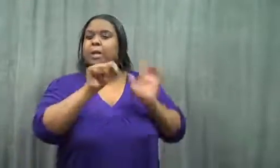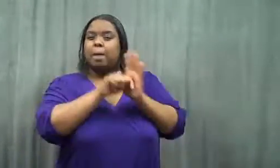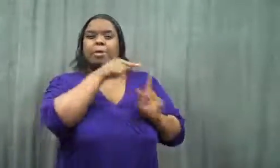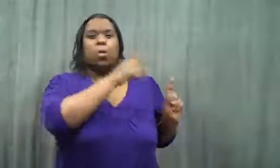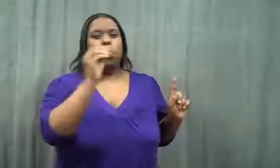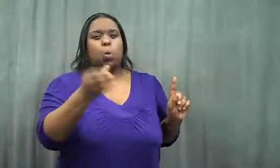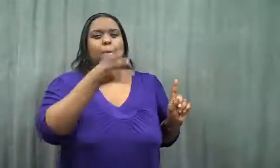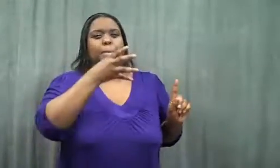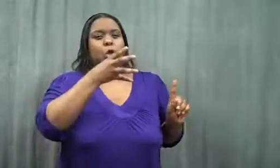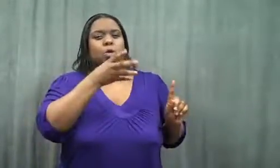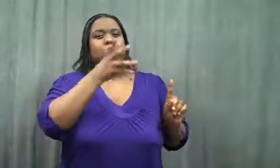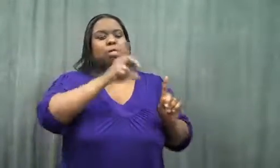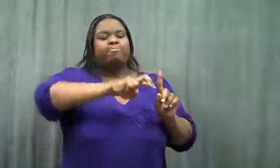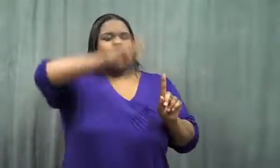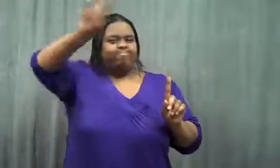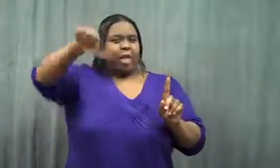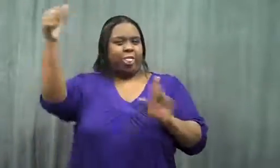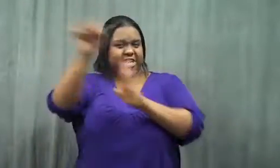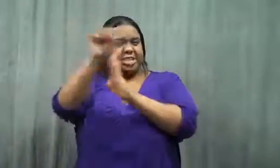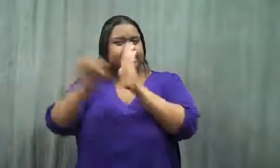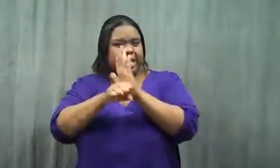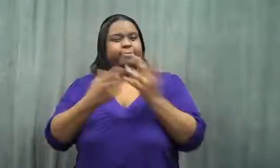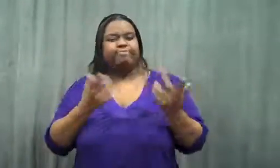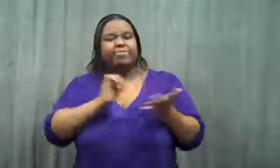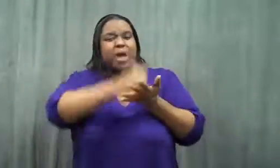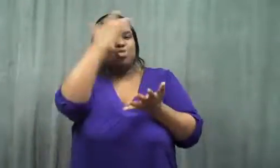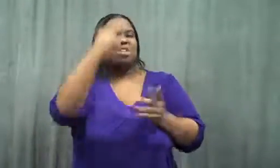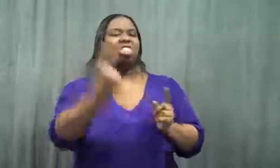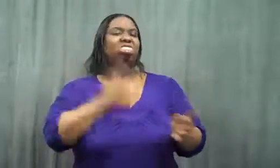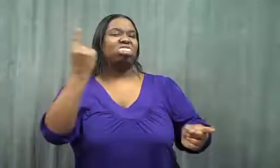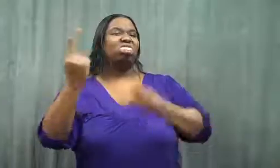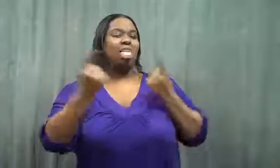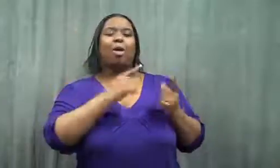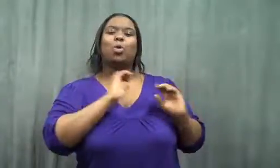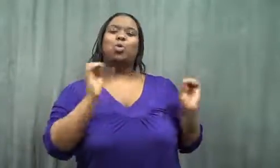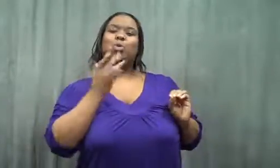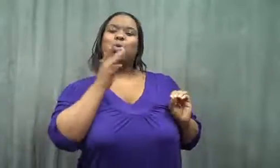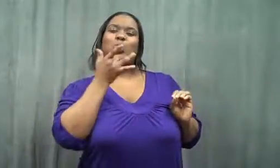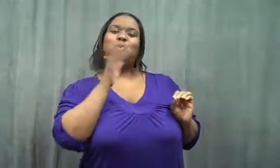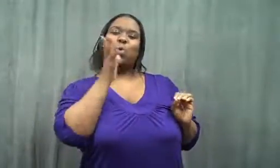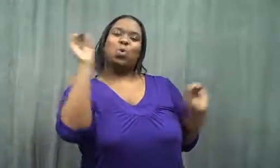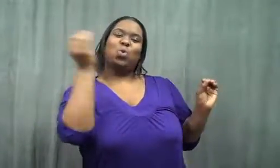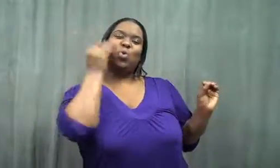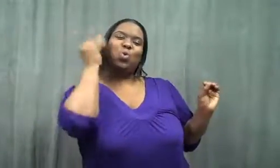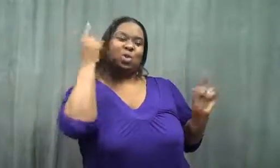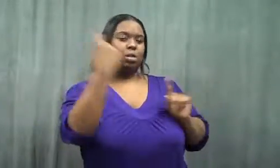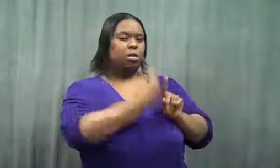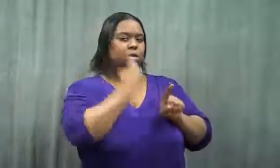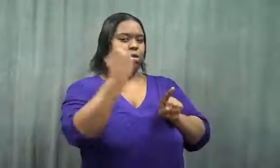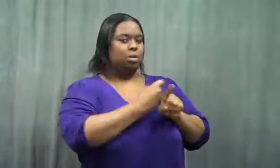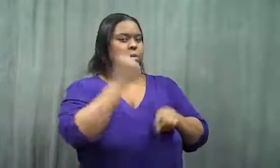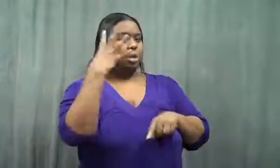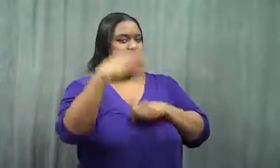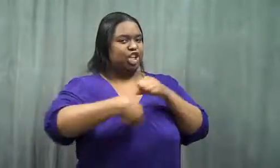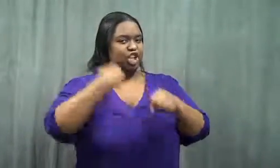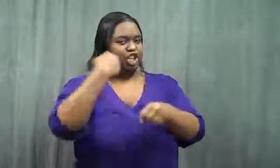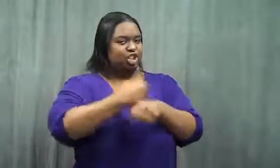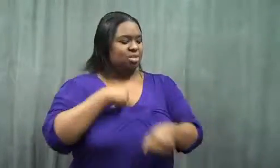Her mother lived in another state, so she would tease me about it, for years, not having a mom to smooch on her.